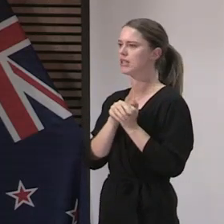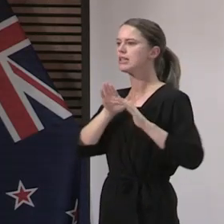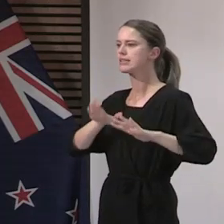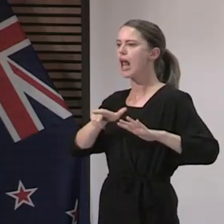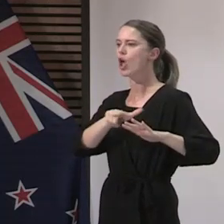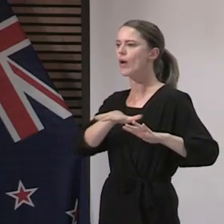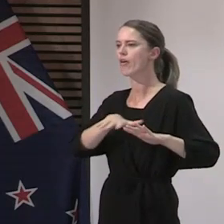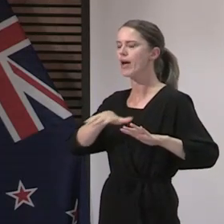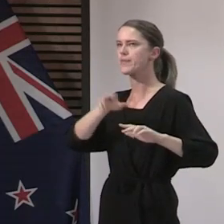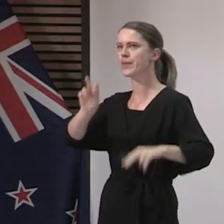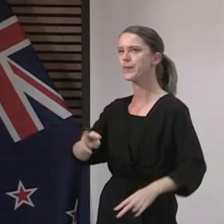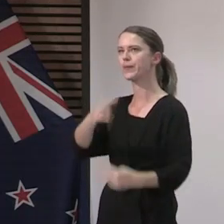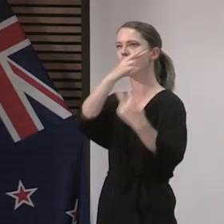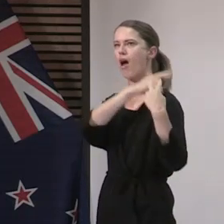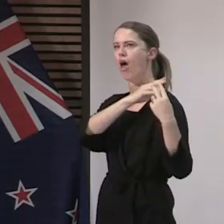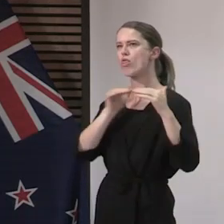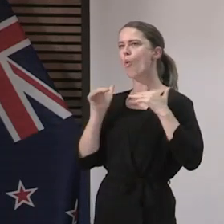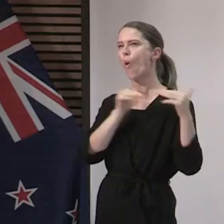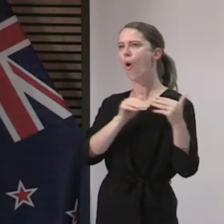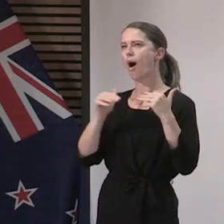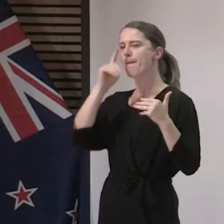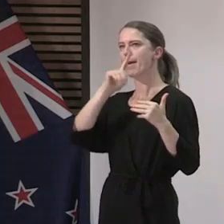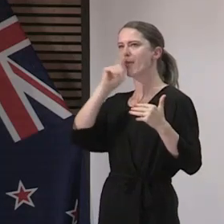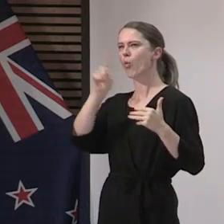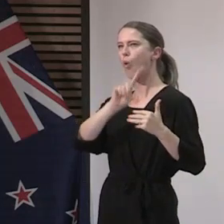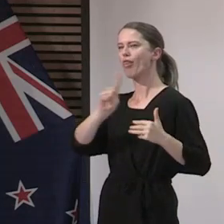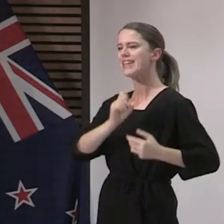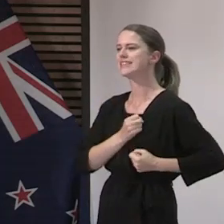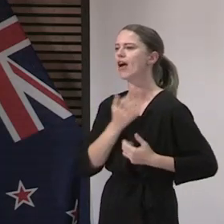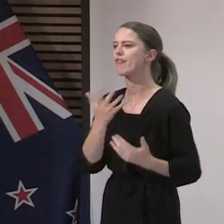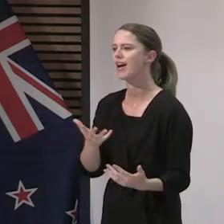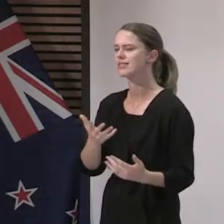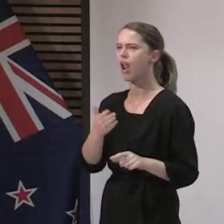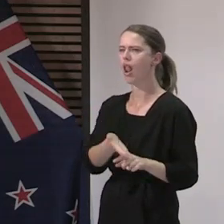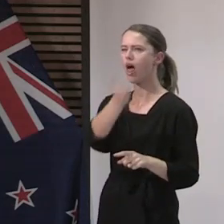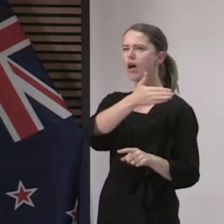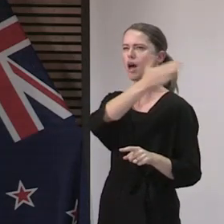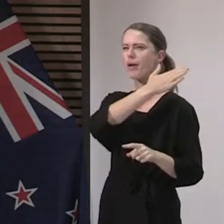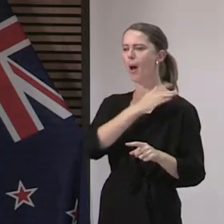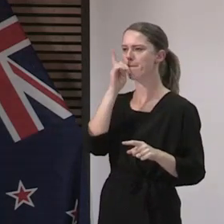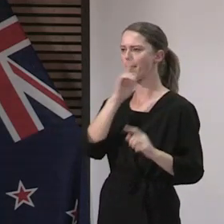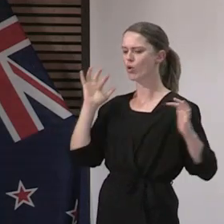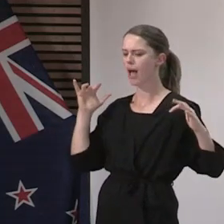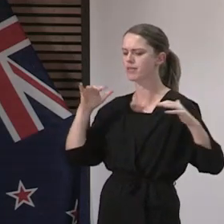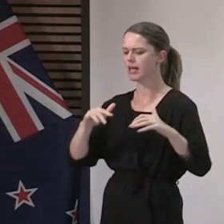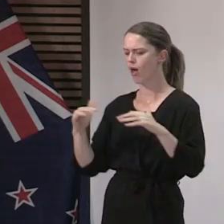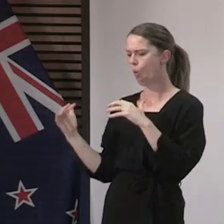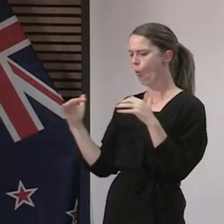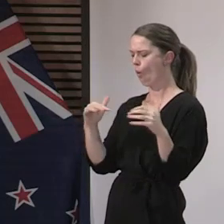weekend, enjoy the company of your bubble. Stay local. Reflect on the amazing